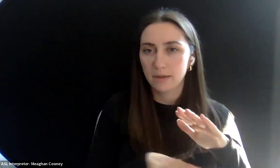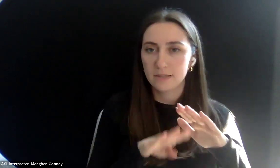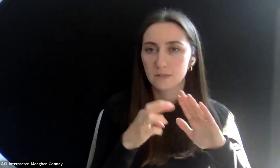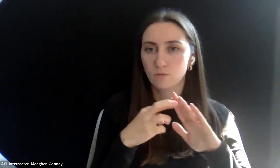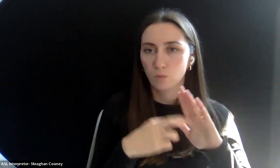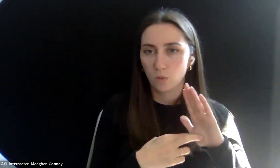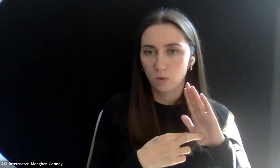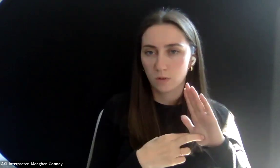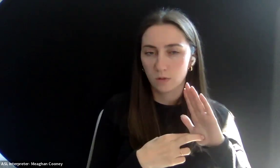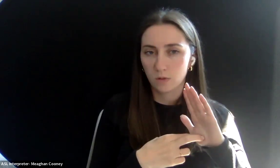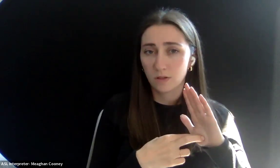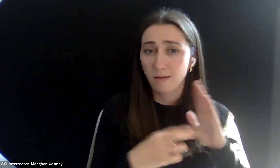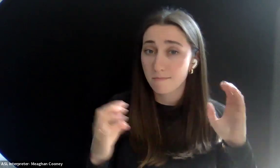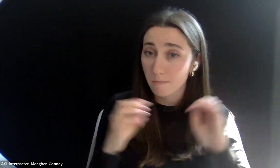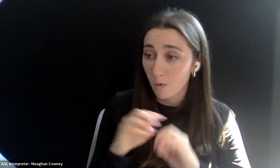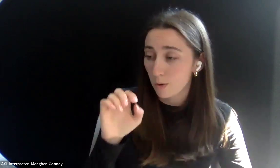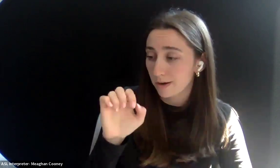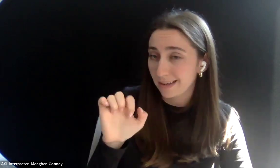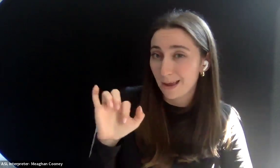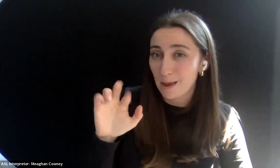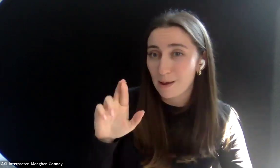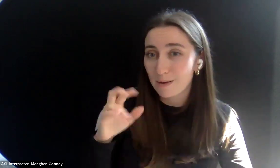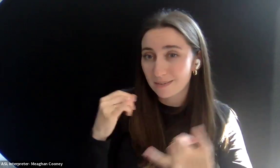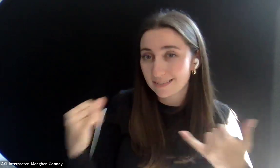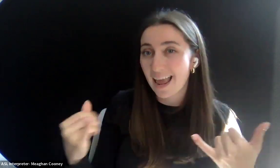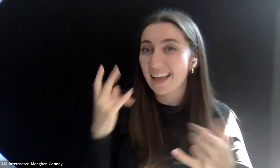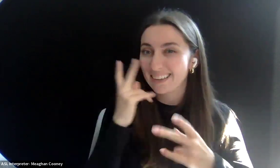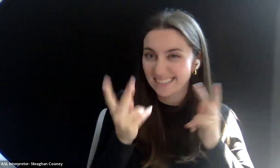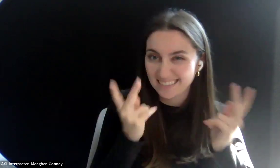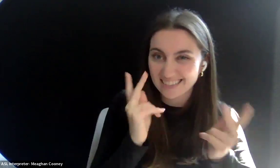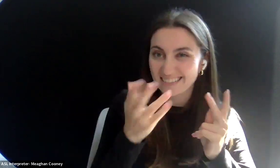There are more EI Rs now as a result of the EJ requirements,